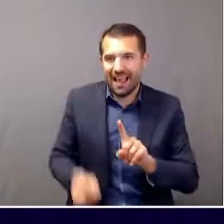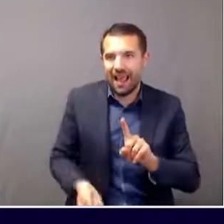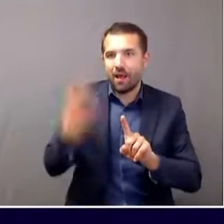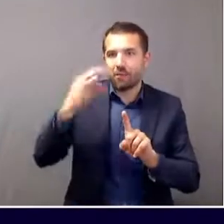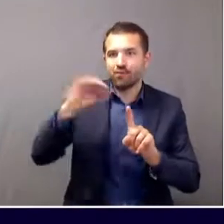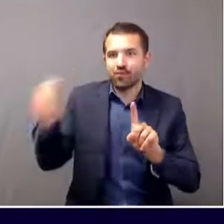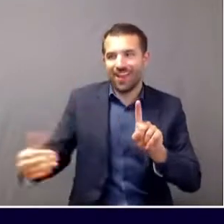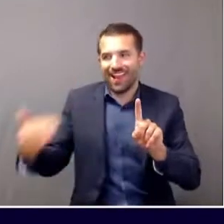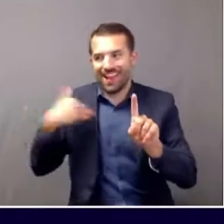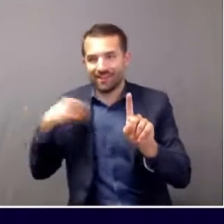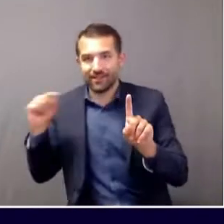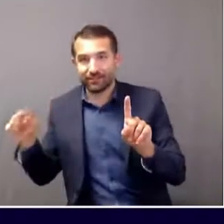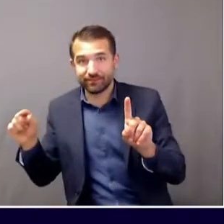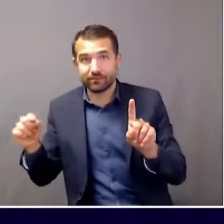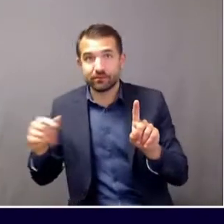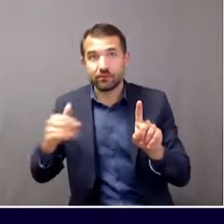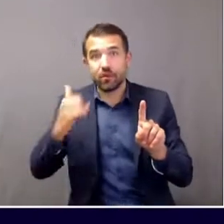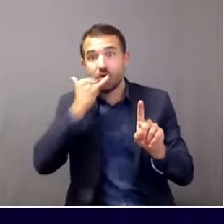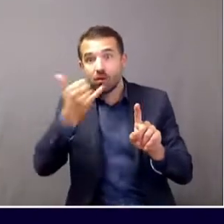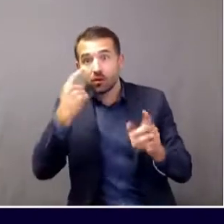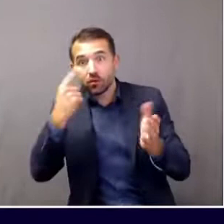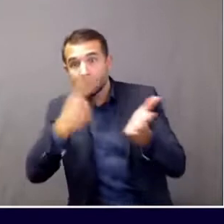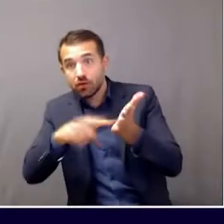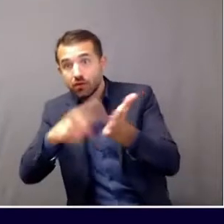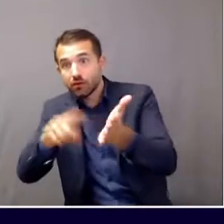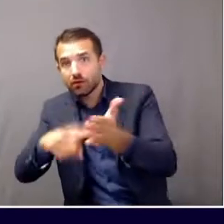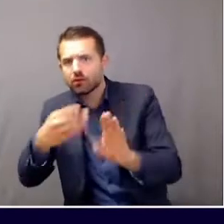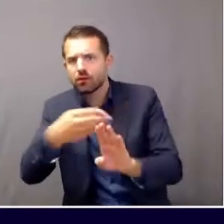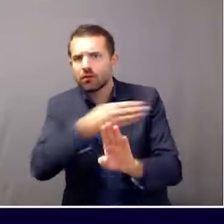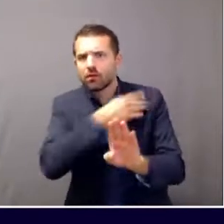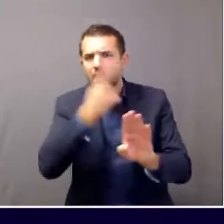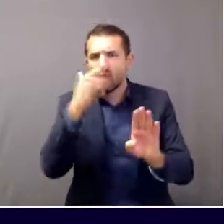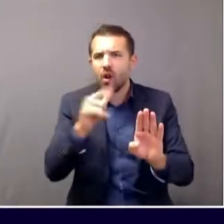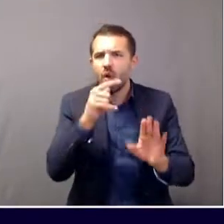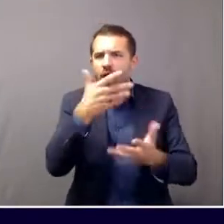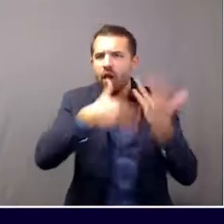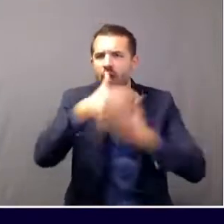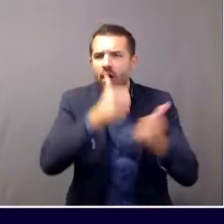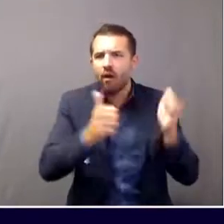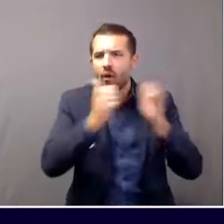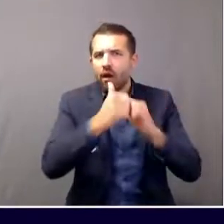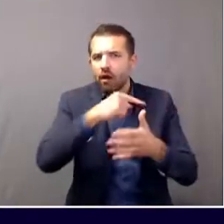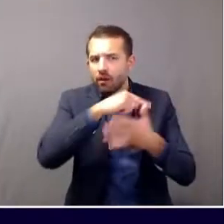tracing the feed into each other